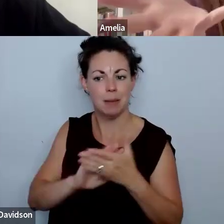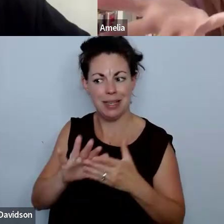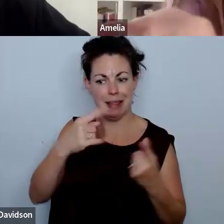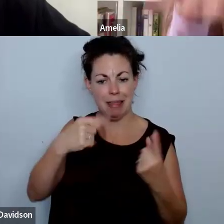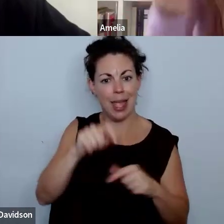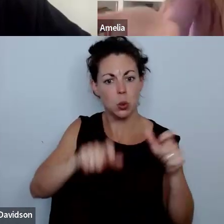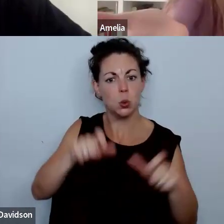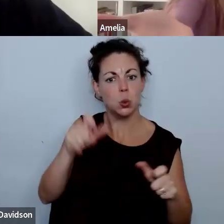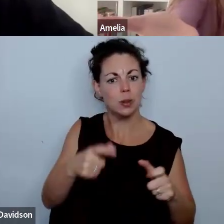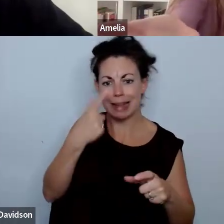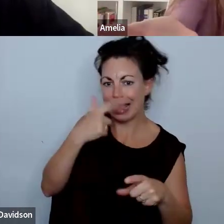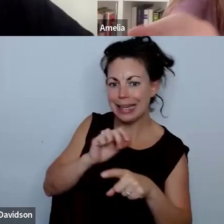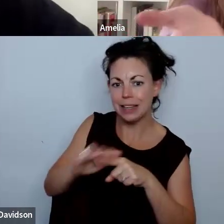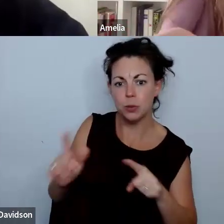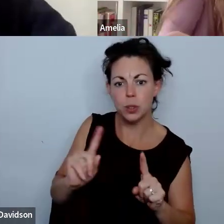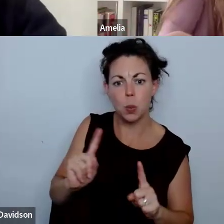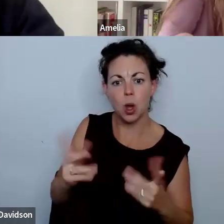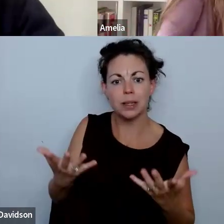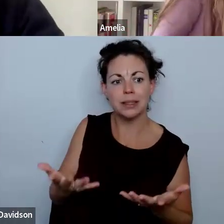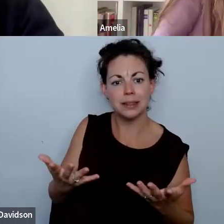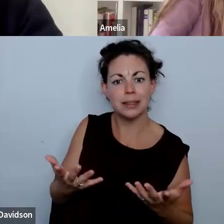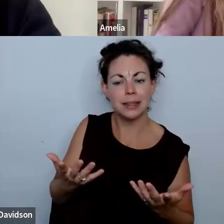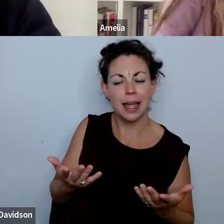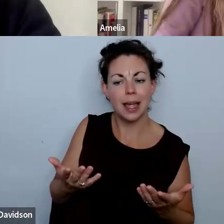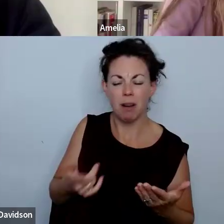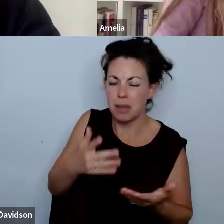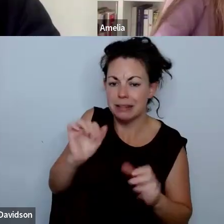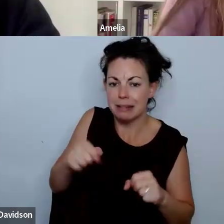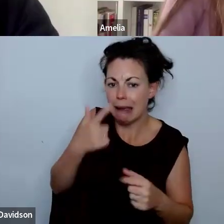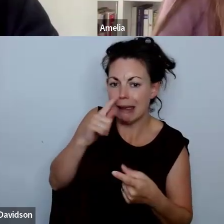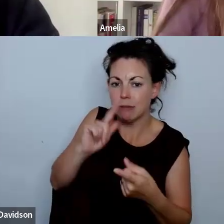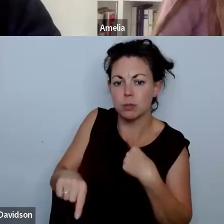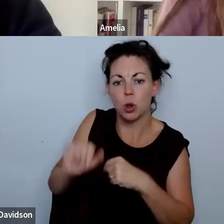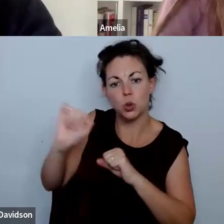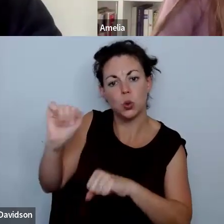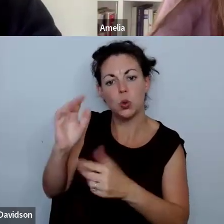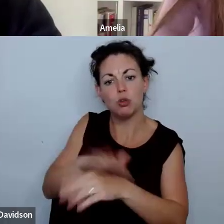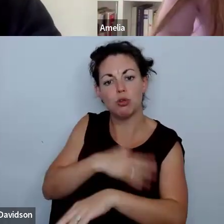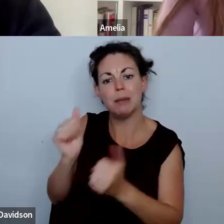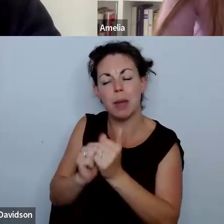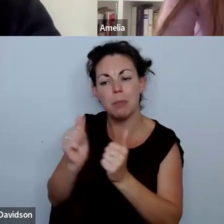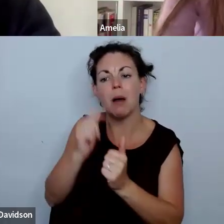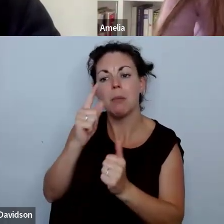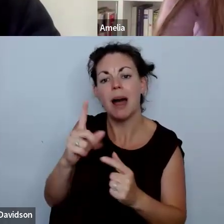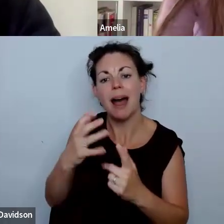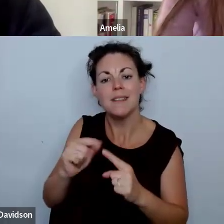Robert: Yeah, so I think that a good thing to do is see who else is already involved in trying to influence that policy and,